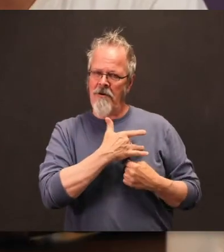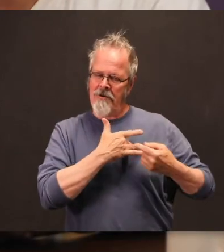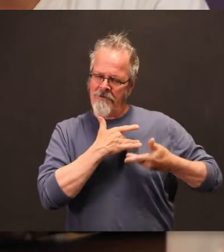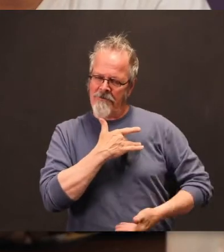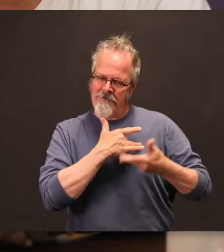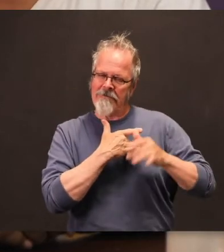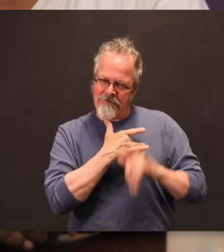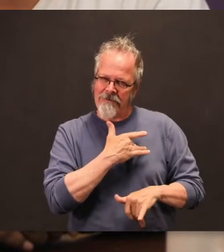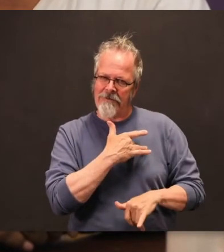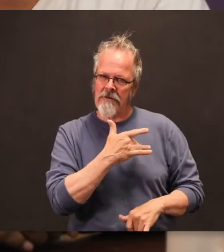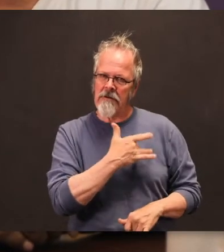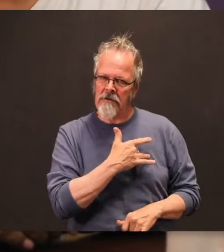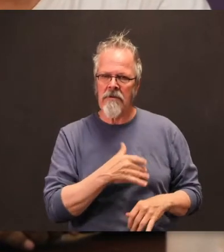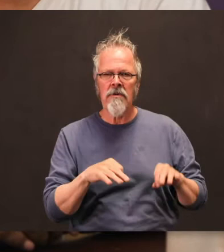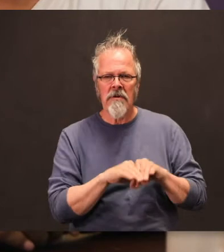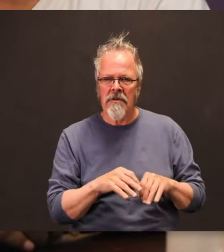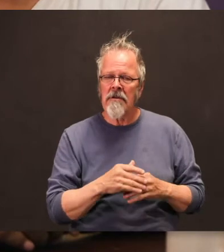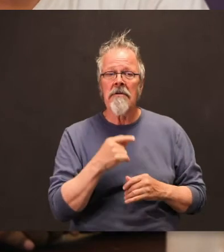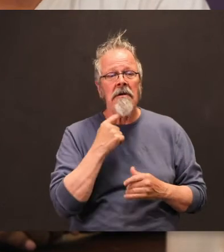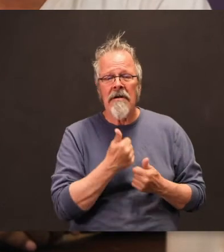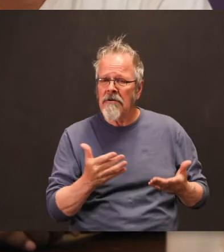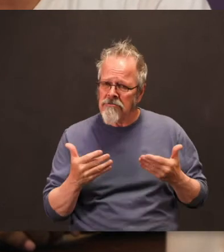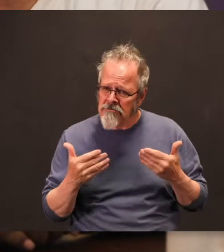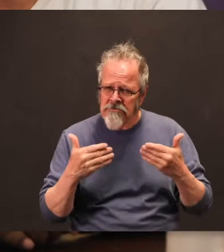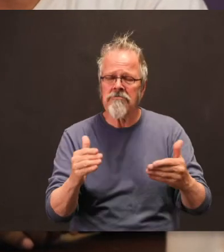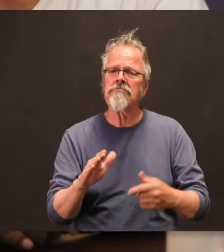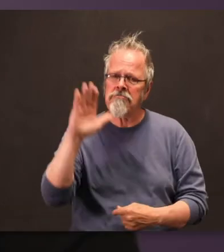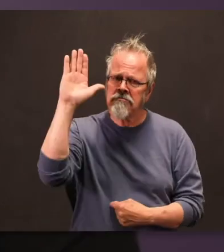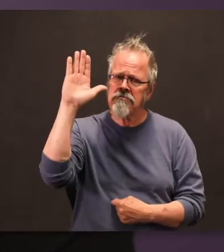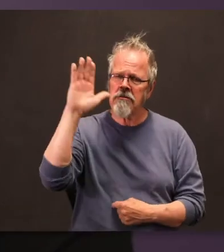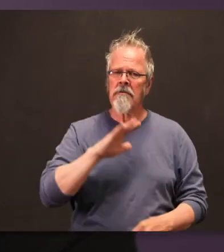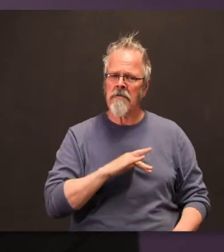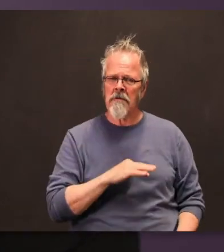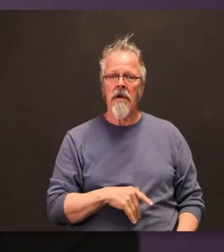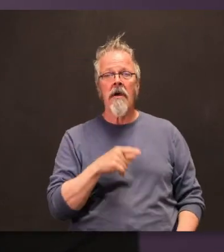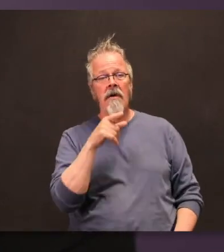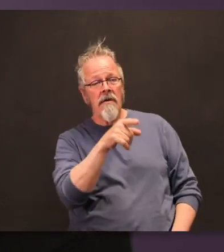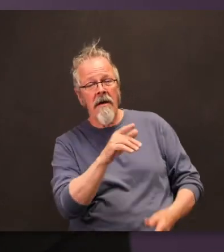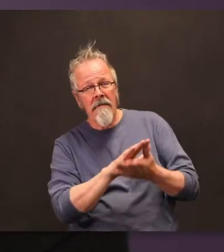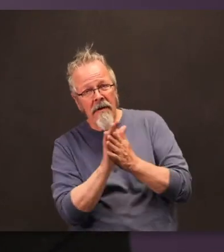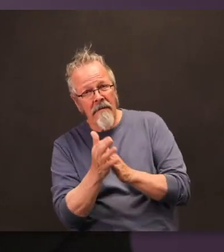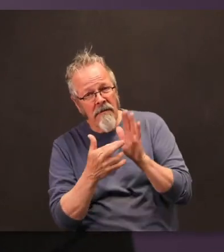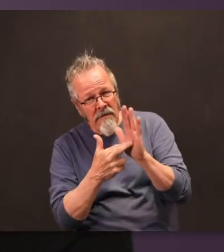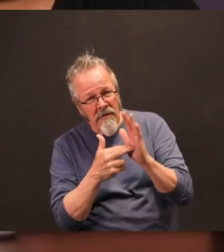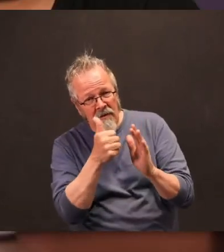and you can just say, you only have to speak out. You could be a role model for yourself and for others.